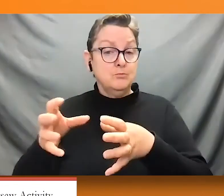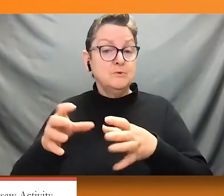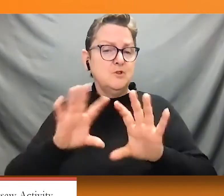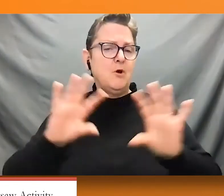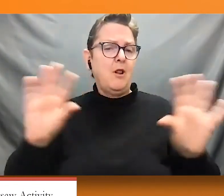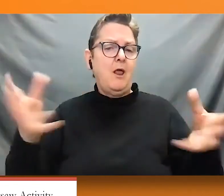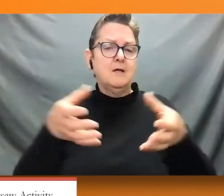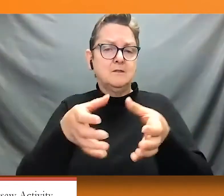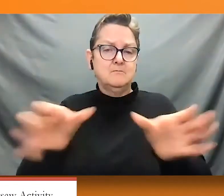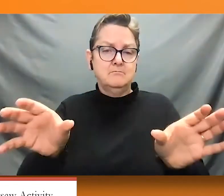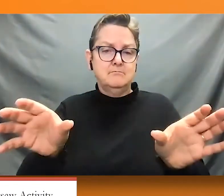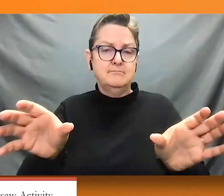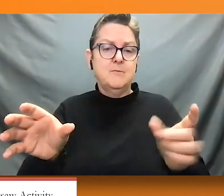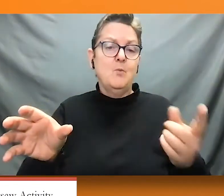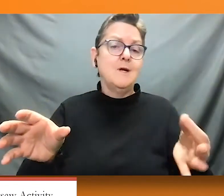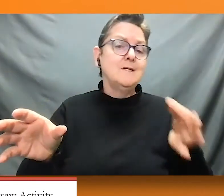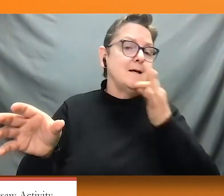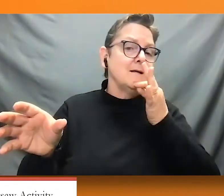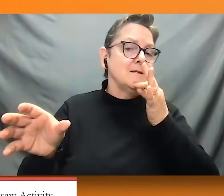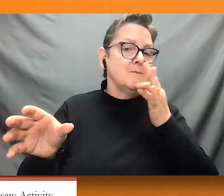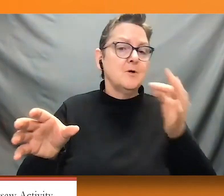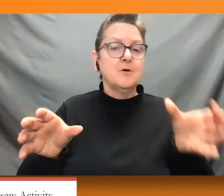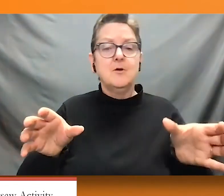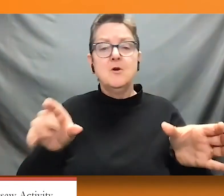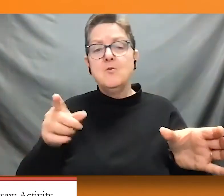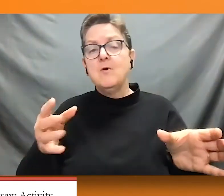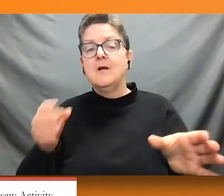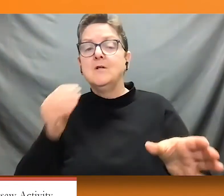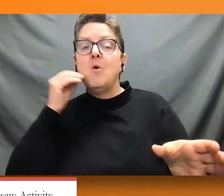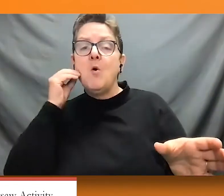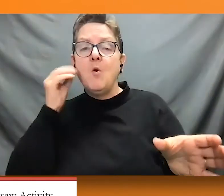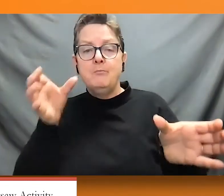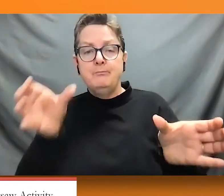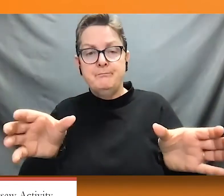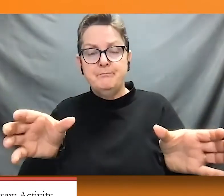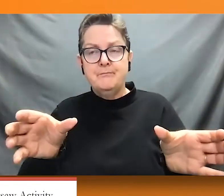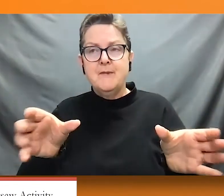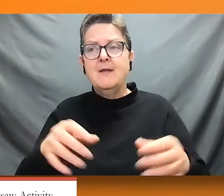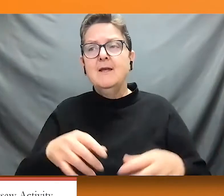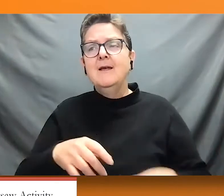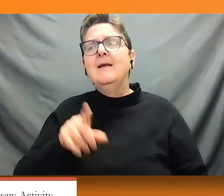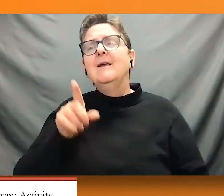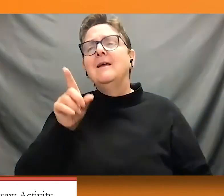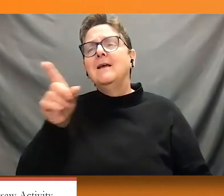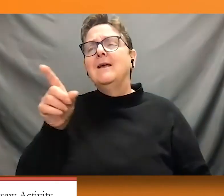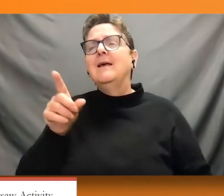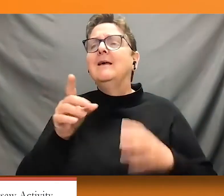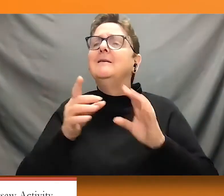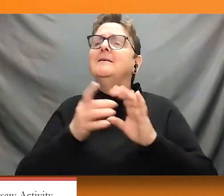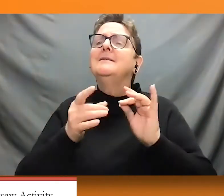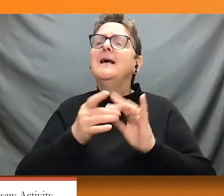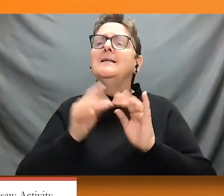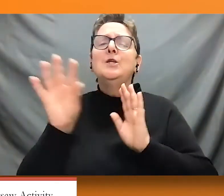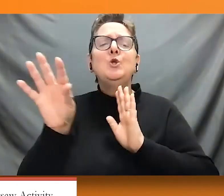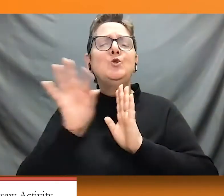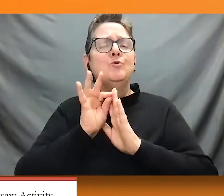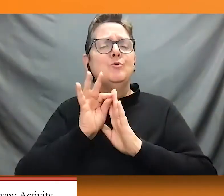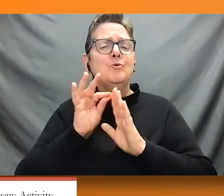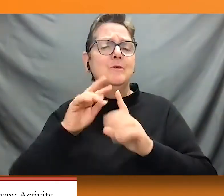They're in an expert group and a home group. In the expert group you have-- you give them each-- it says choose a vocabulary word.